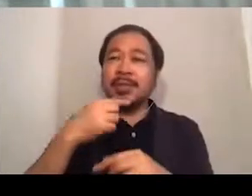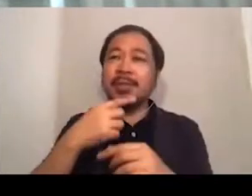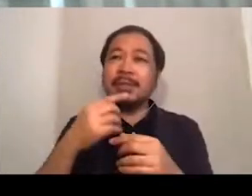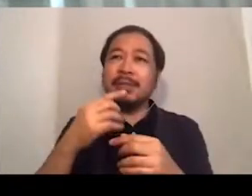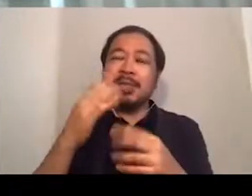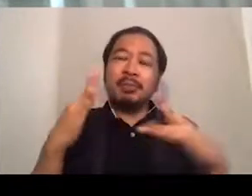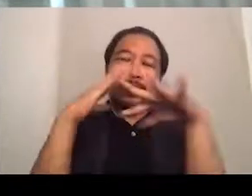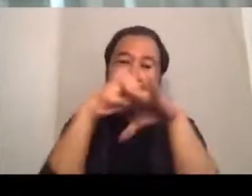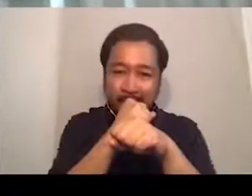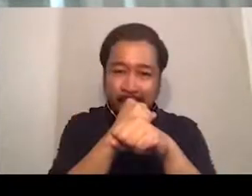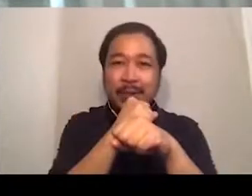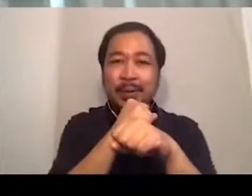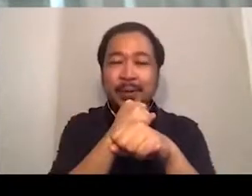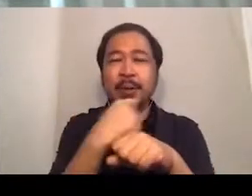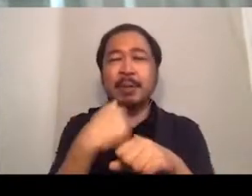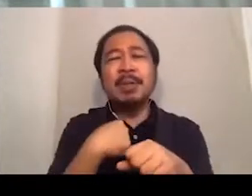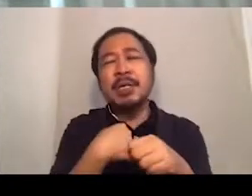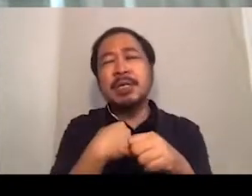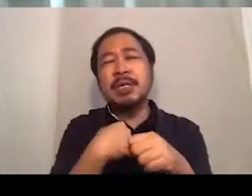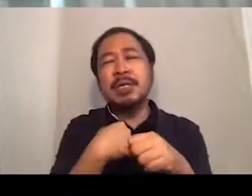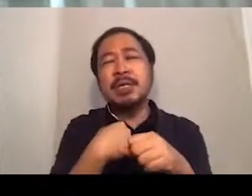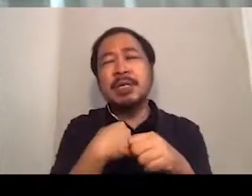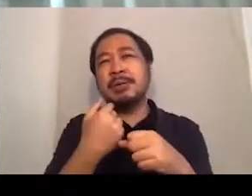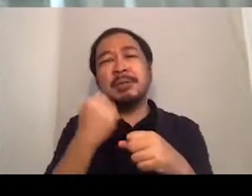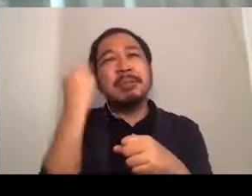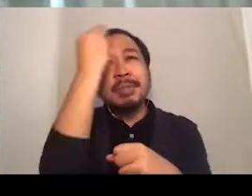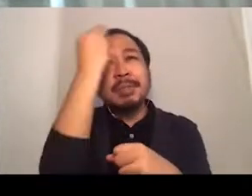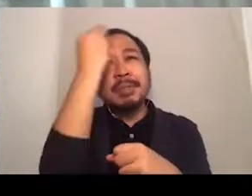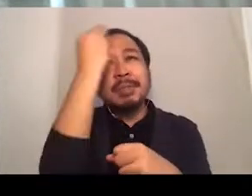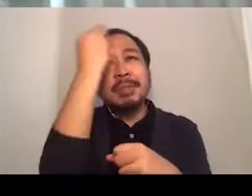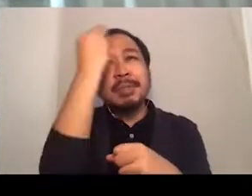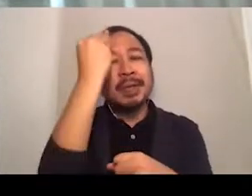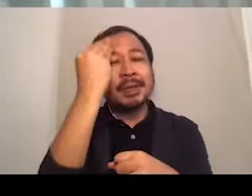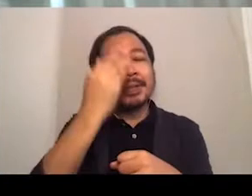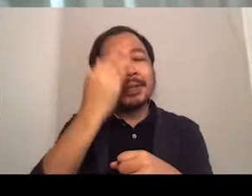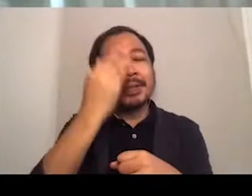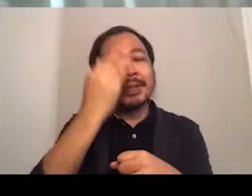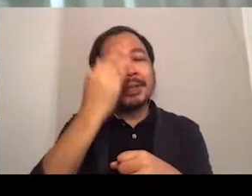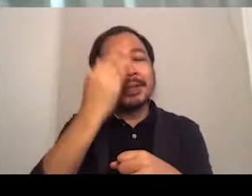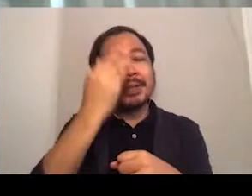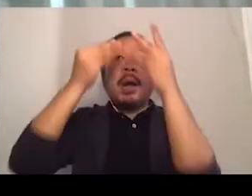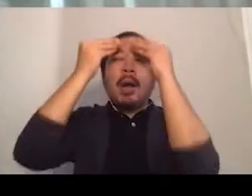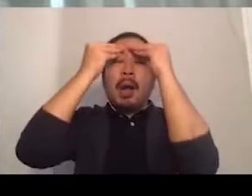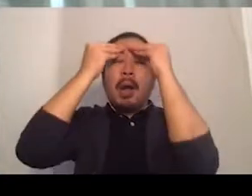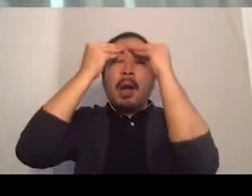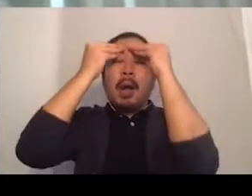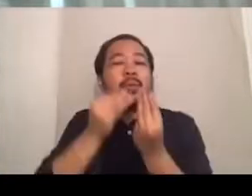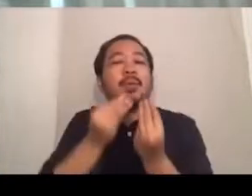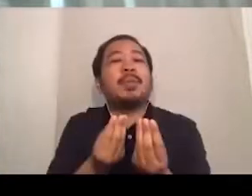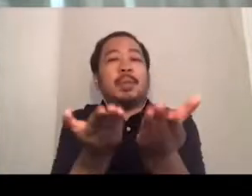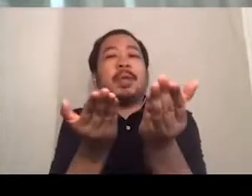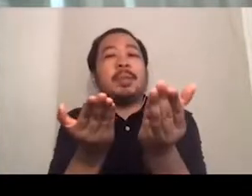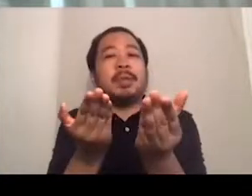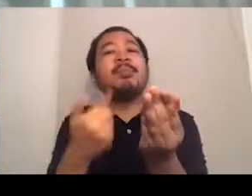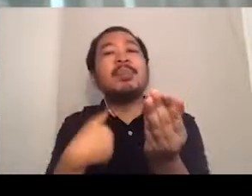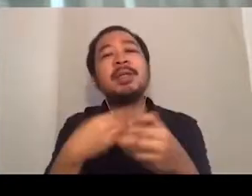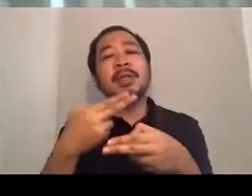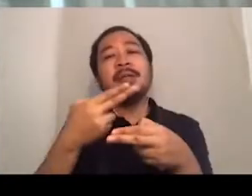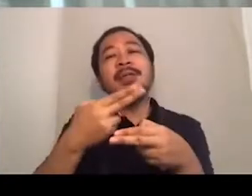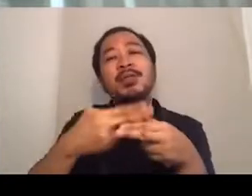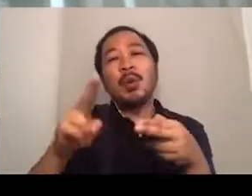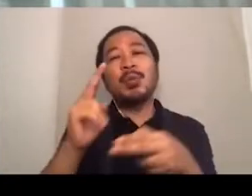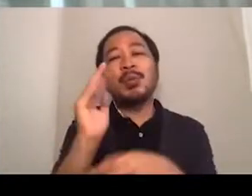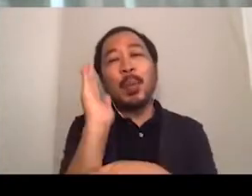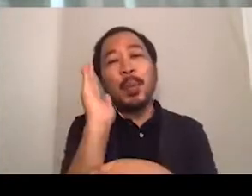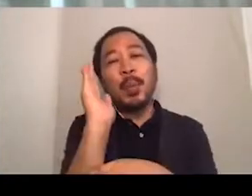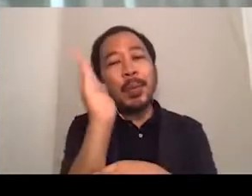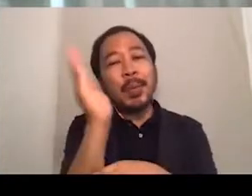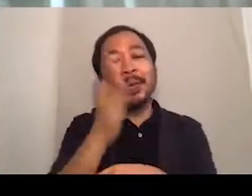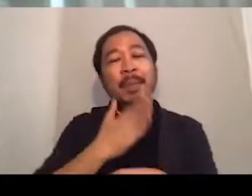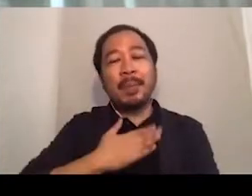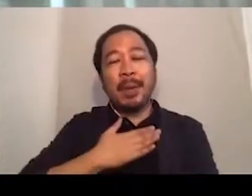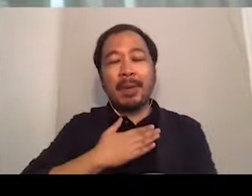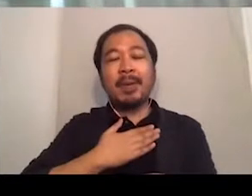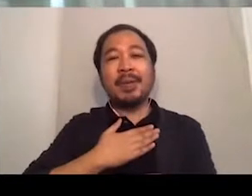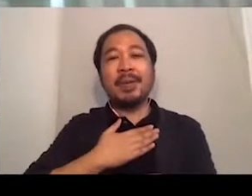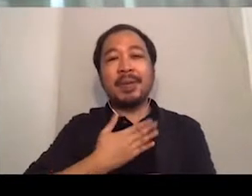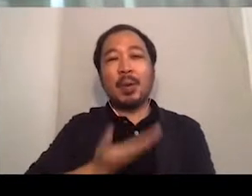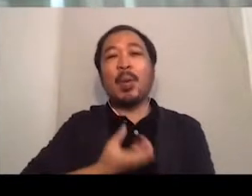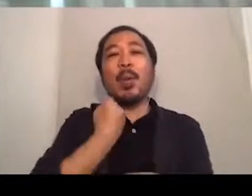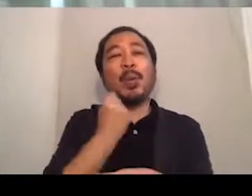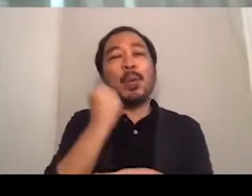We all know that with or without the COVID-19 pandemic, persons with disabilities have always been left behind.